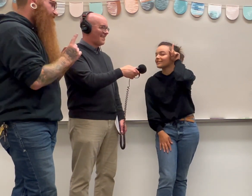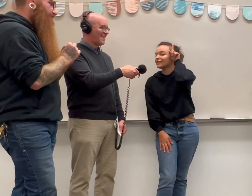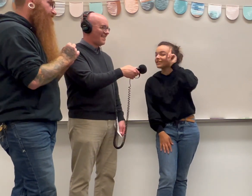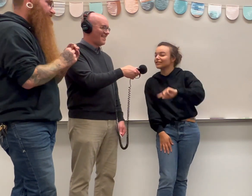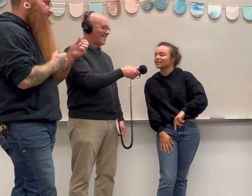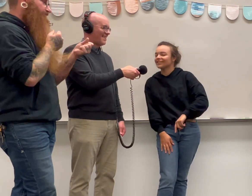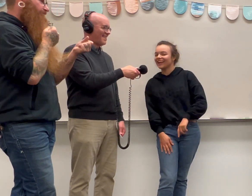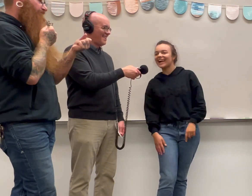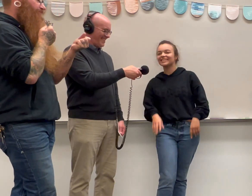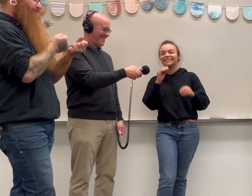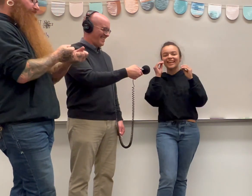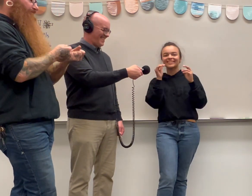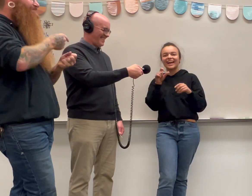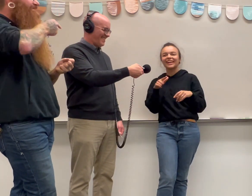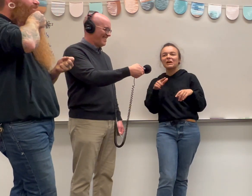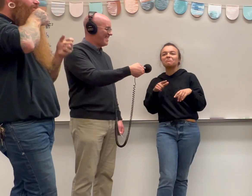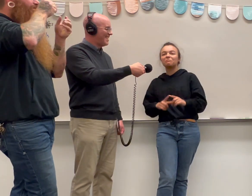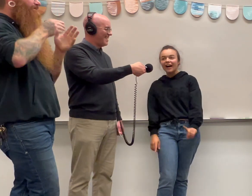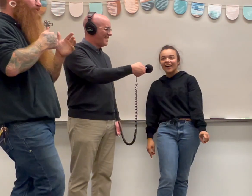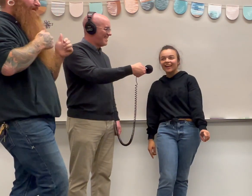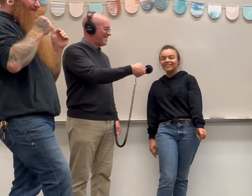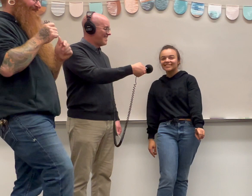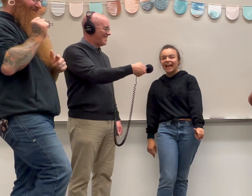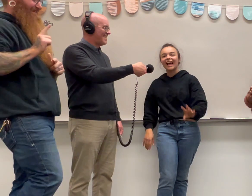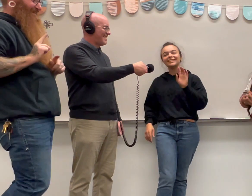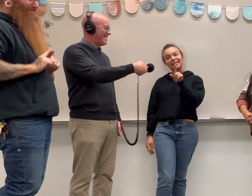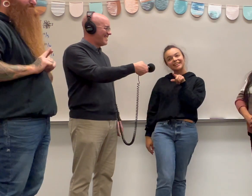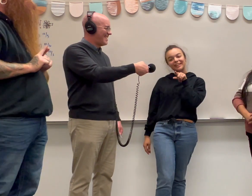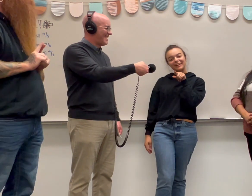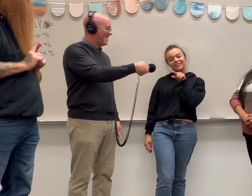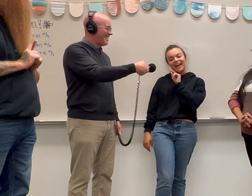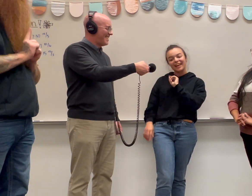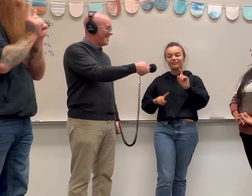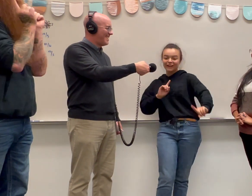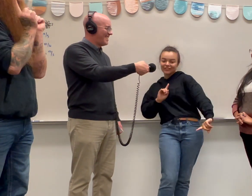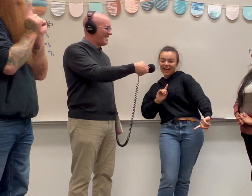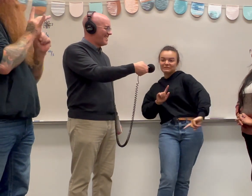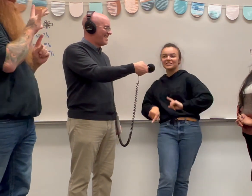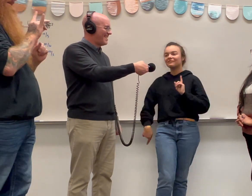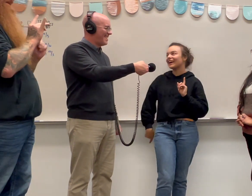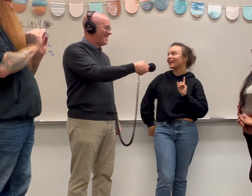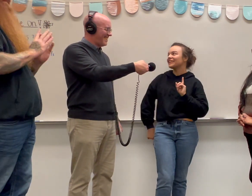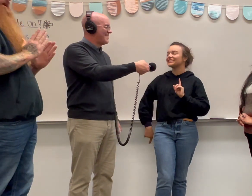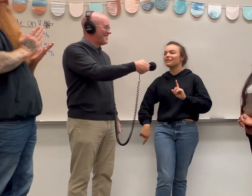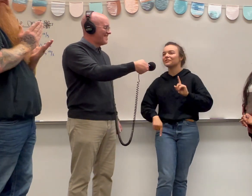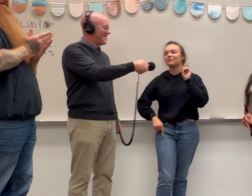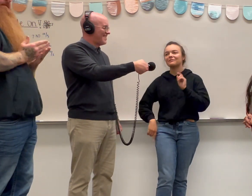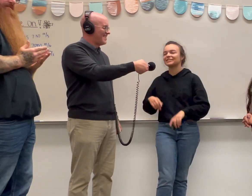but as a hearing teacher I teach ASL but I did clarify and verify with my deaf grandmas